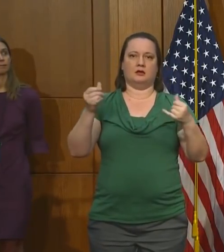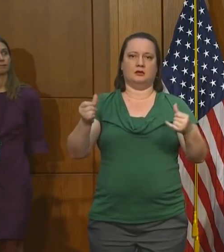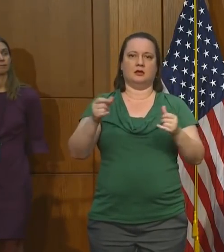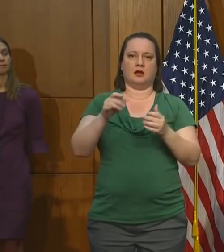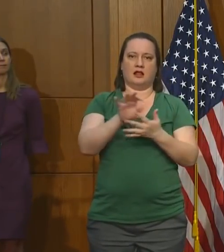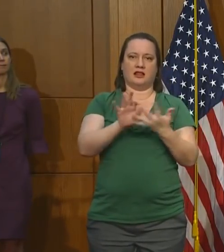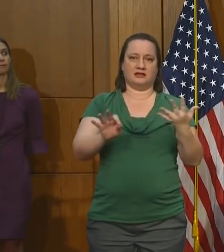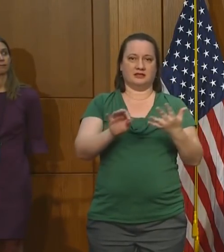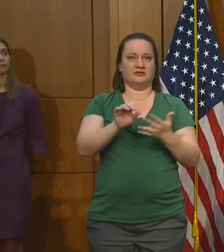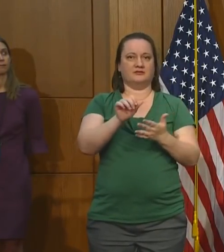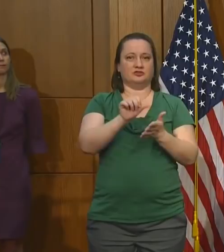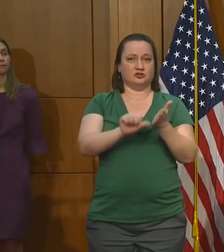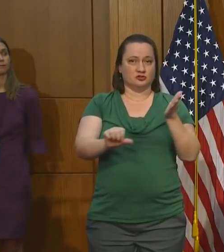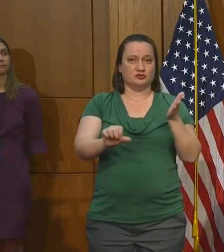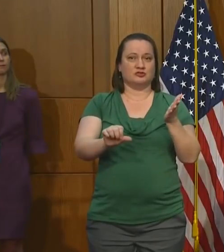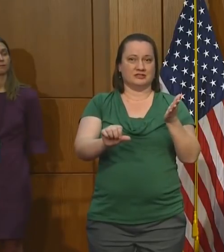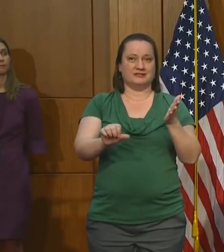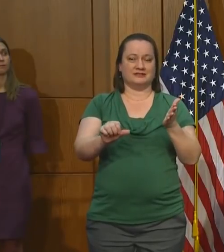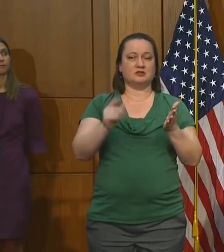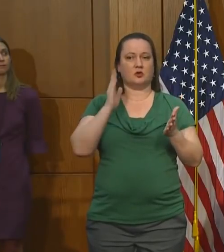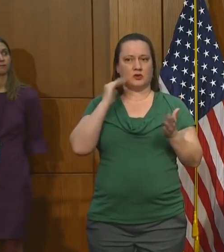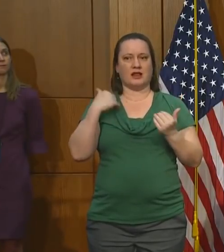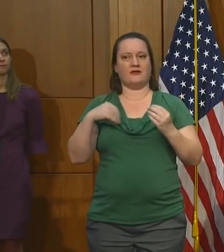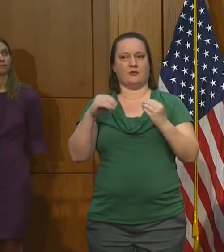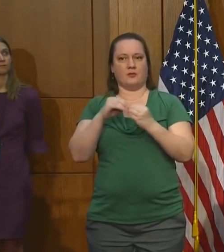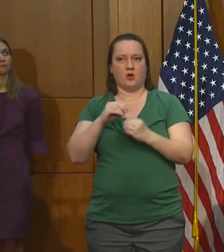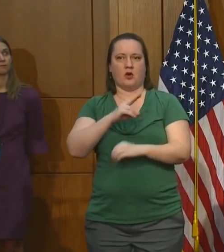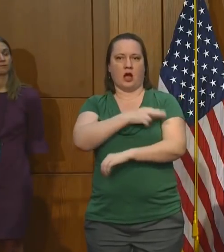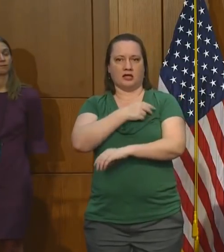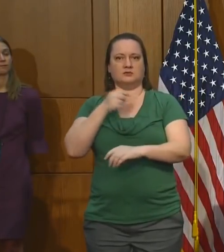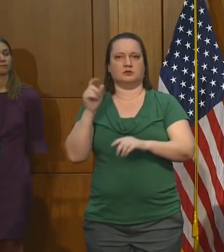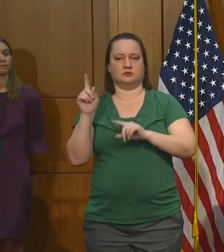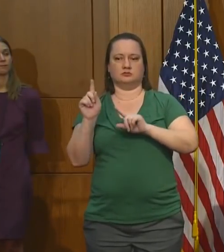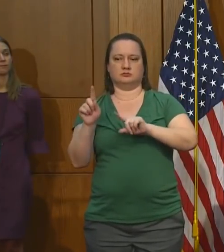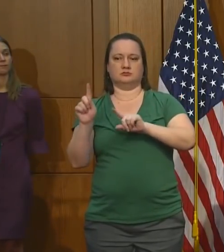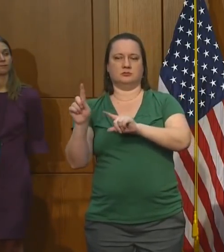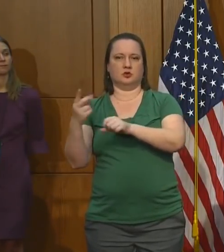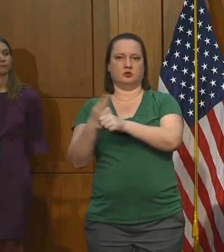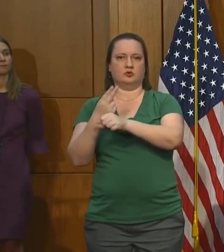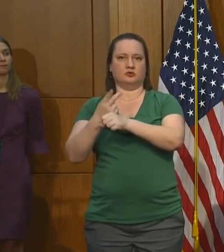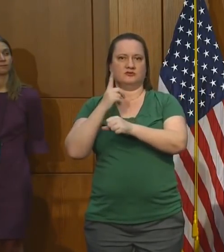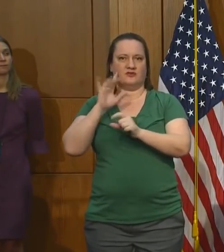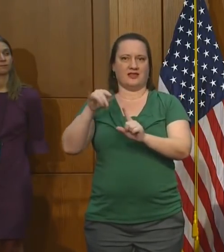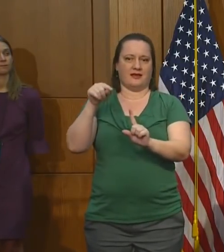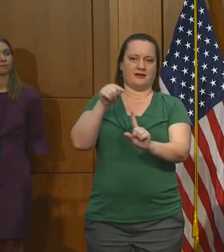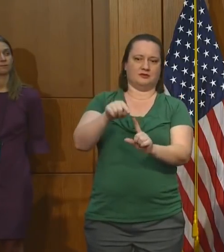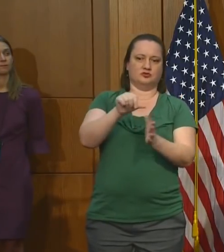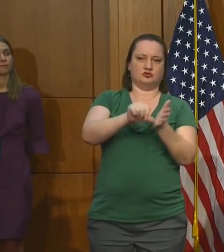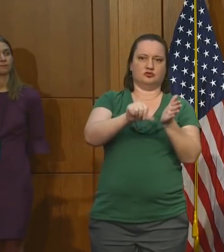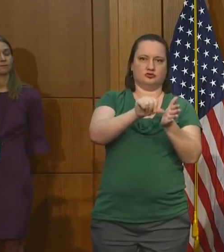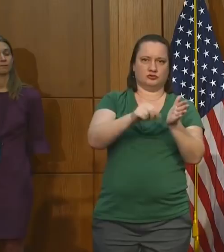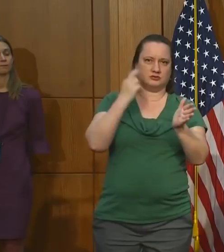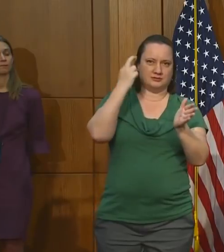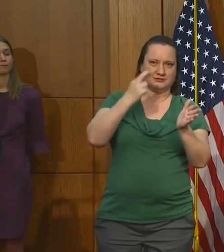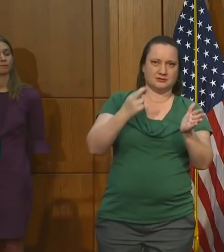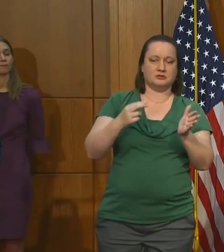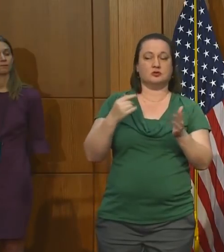AND- A LOT OF THE- INCREASE. HOSPITALIZATIONS ISN'T A WEEK OR SO AGO WE'LL SINCE ALL ON NOT THANK YOU PERJURY OKAY